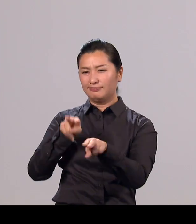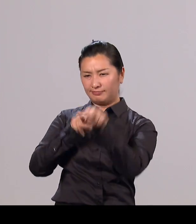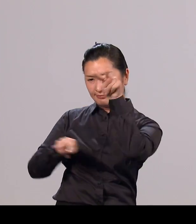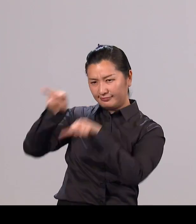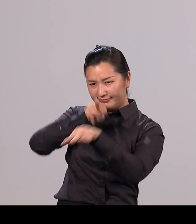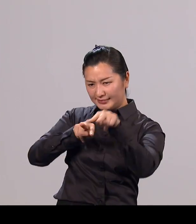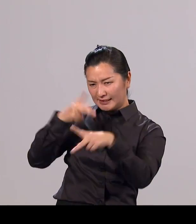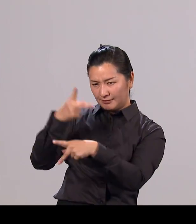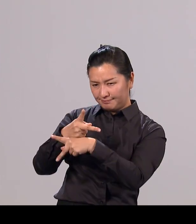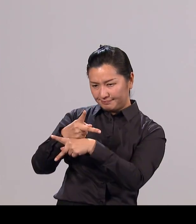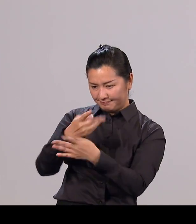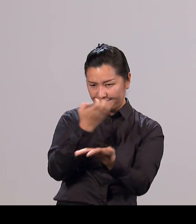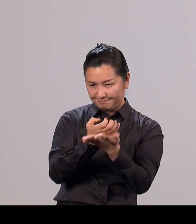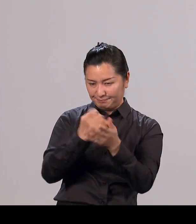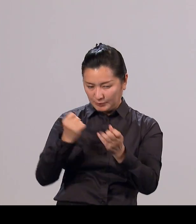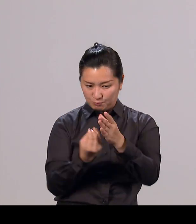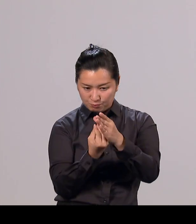So that our companies can be resilient,